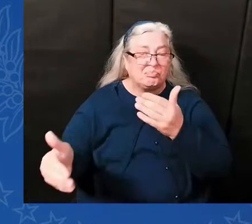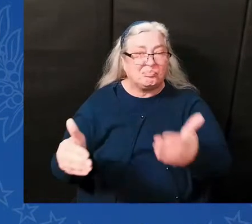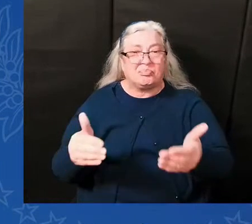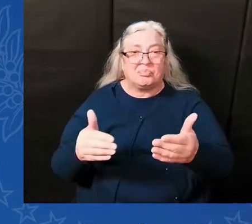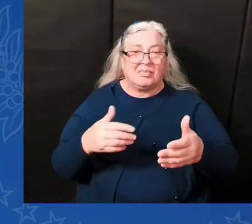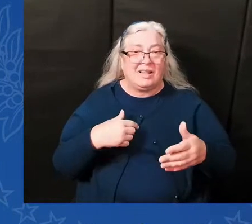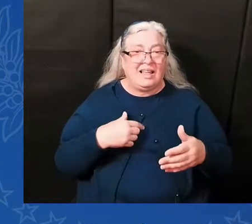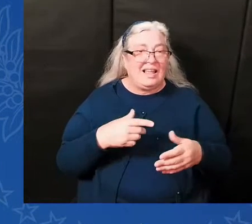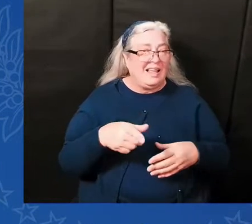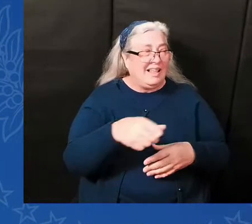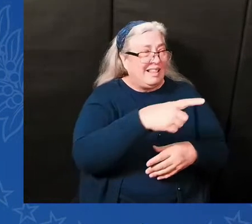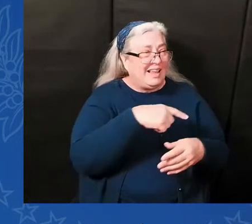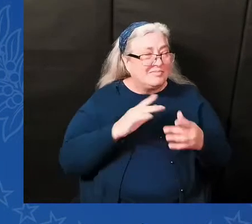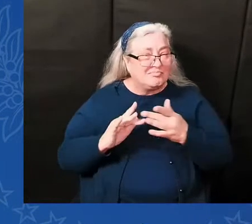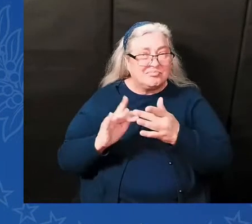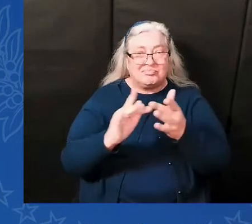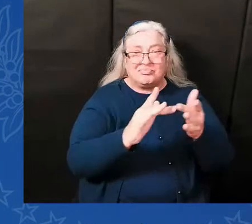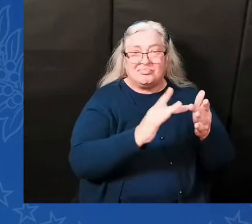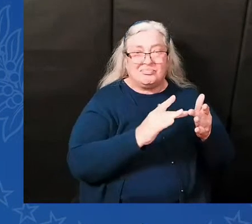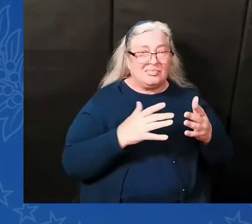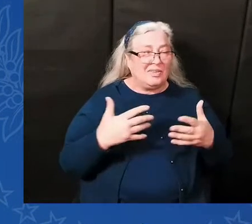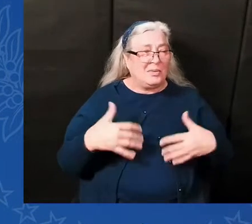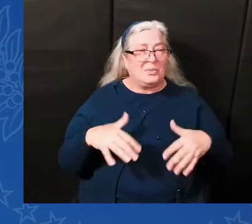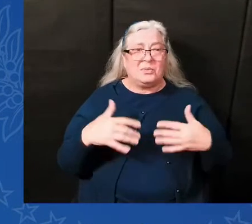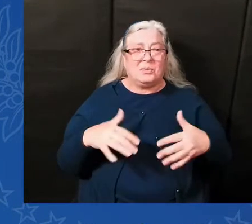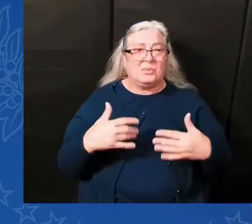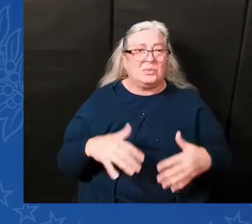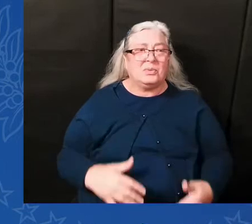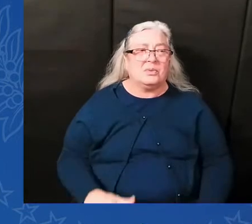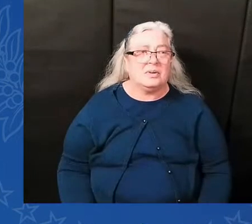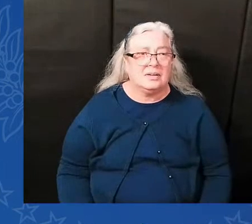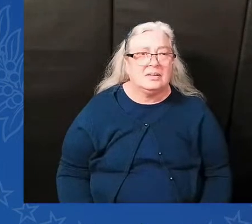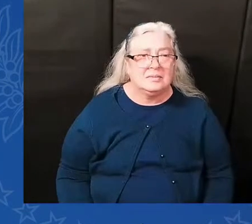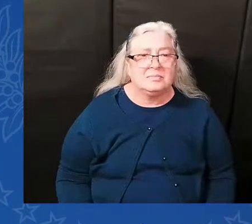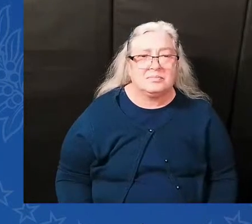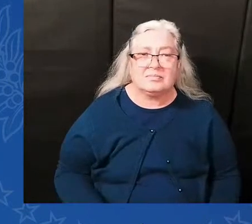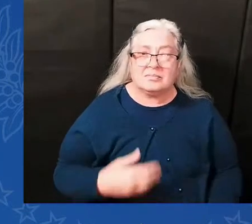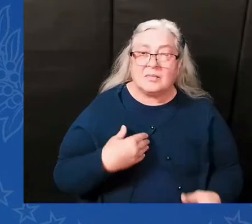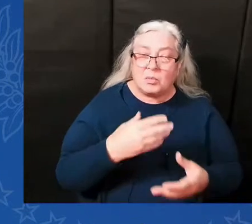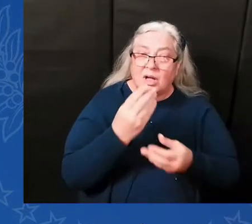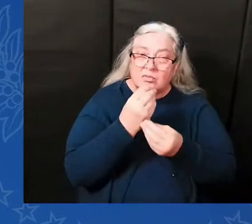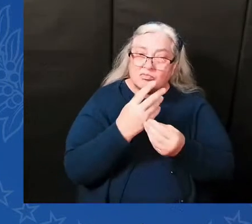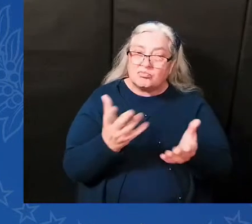You know, you've heard me say before: God made man, then he made a few firefighters.